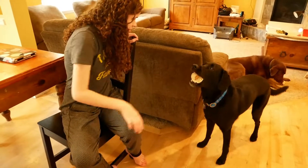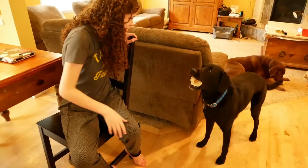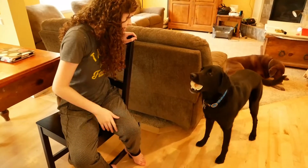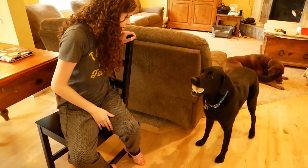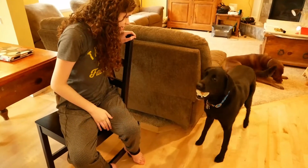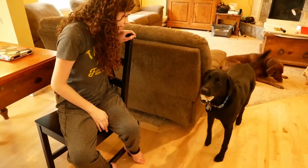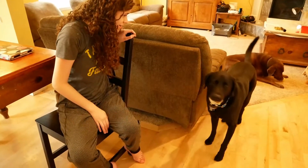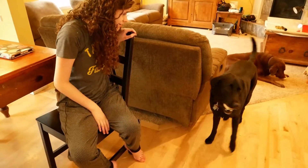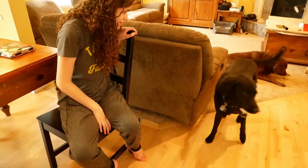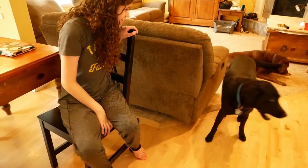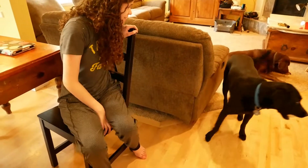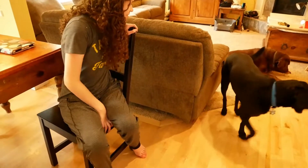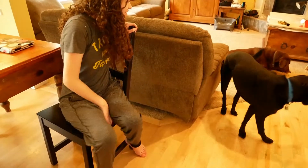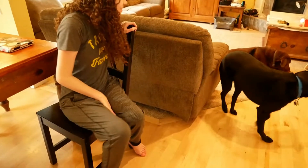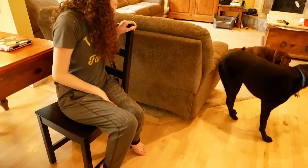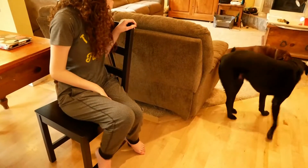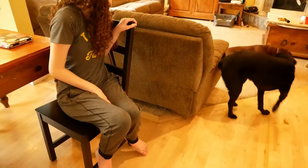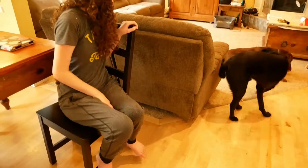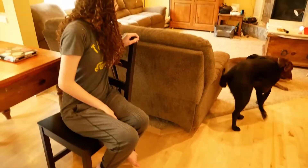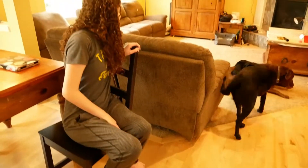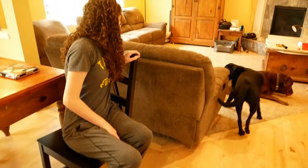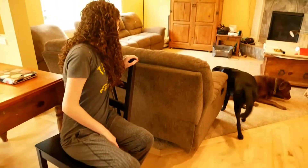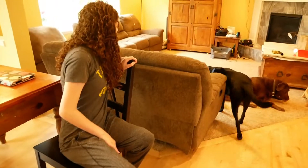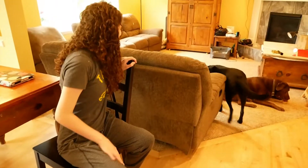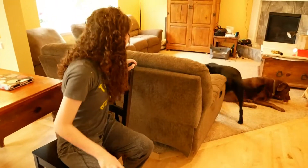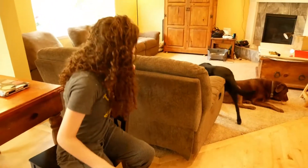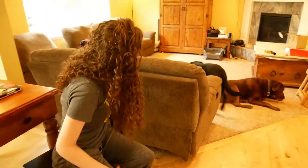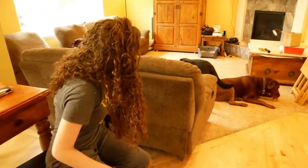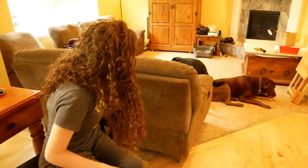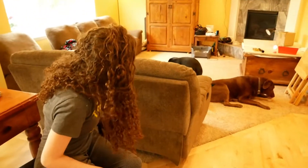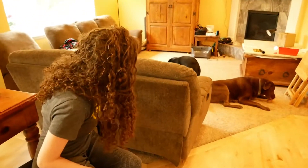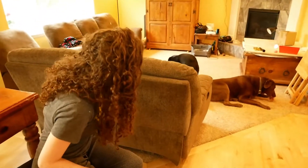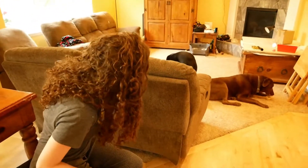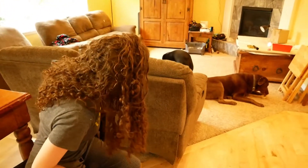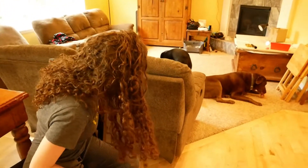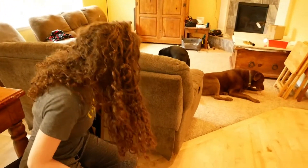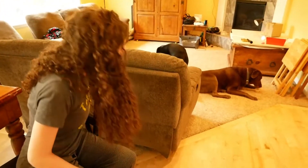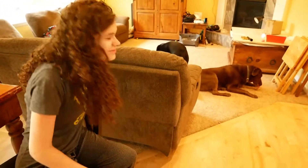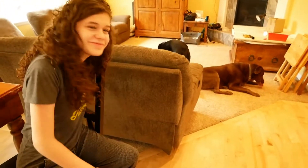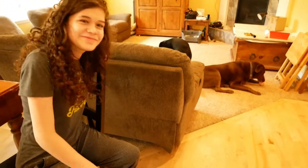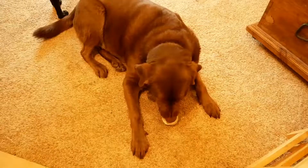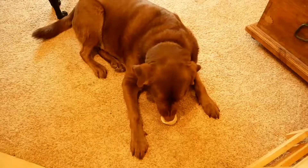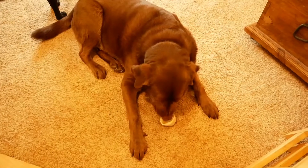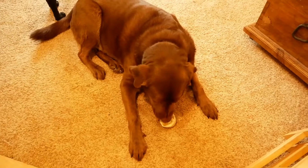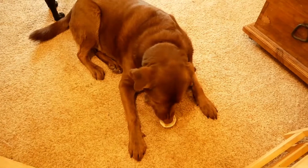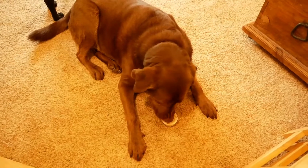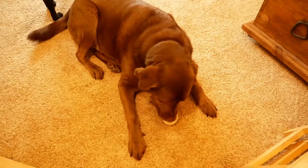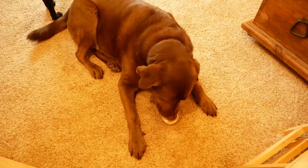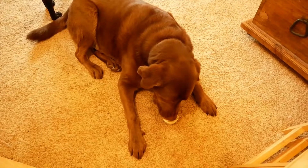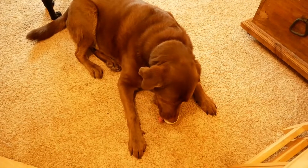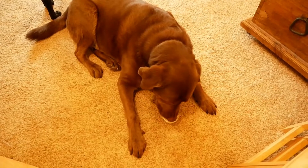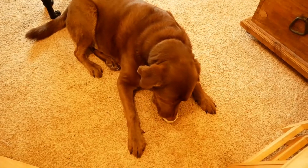ball to him and there is tony um also giving a treat and i would also say maybe give them their